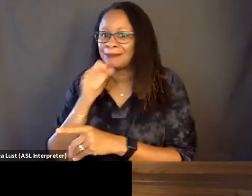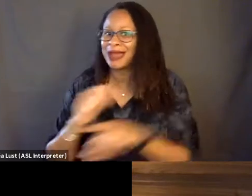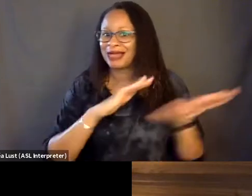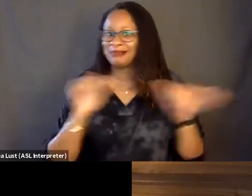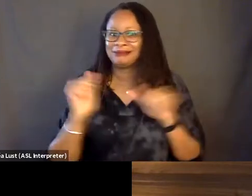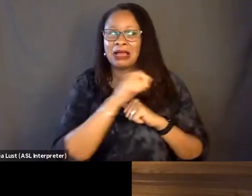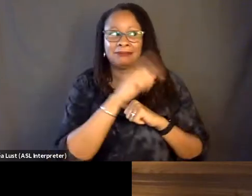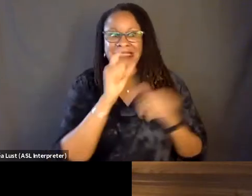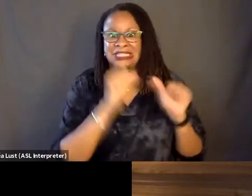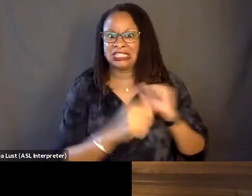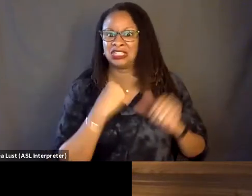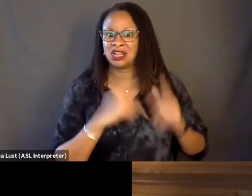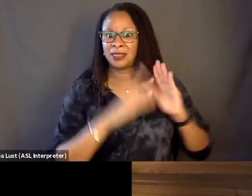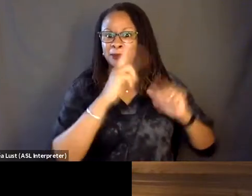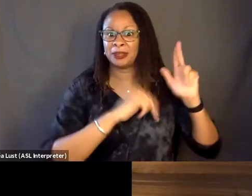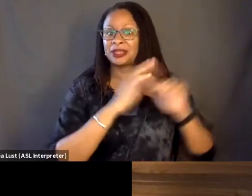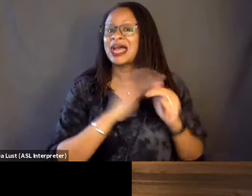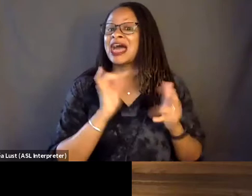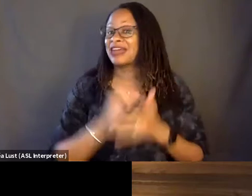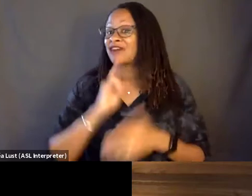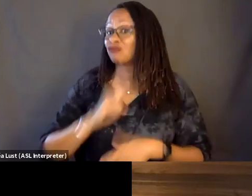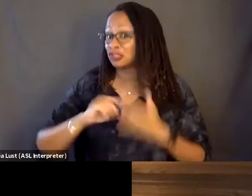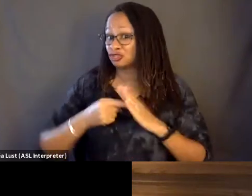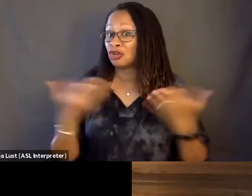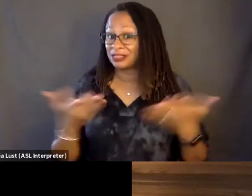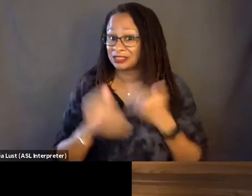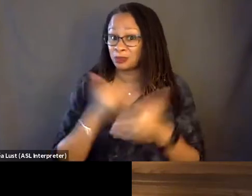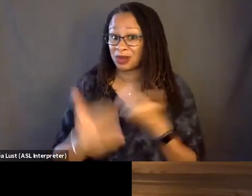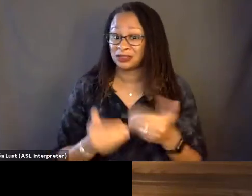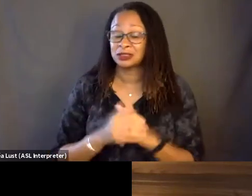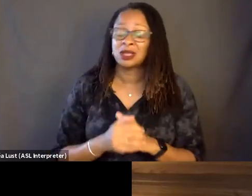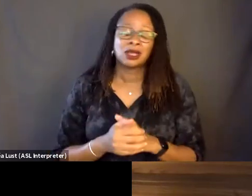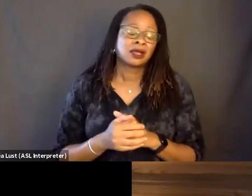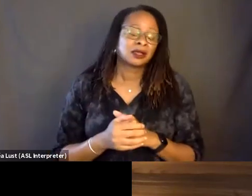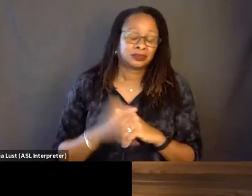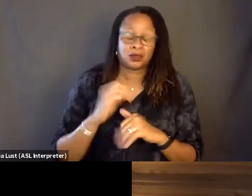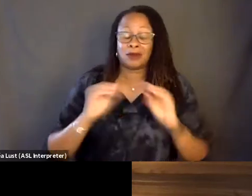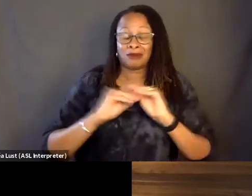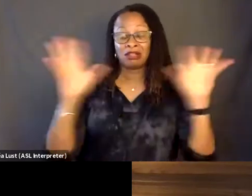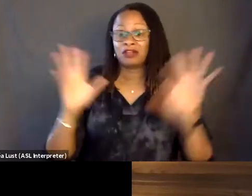And that was what really started this. So clearly, Khashoggi was concerned.